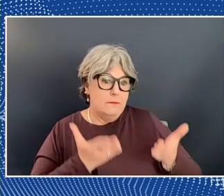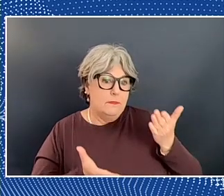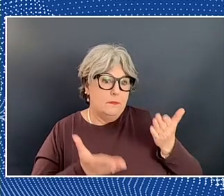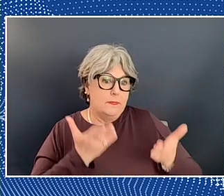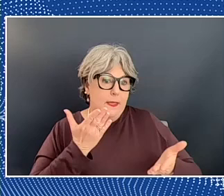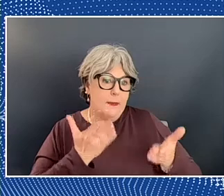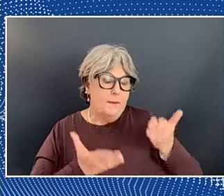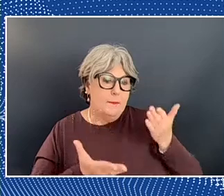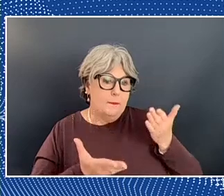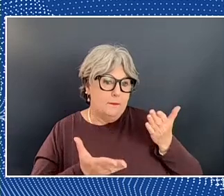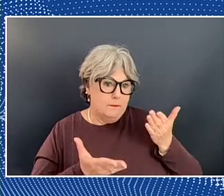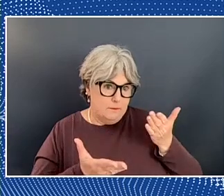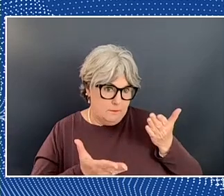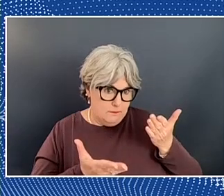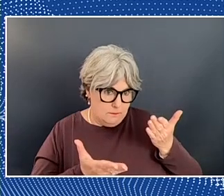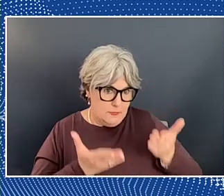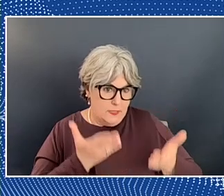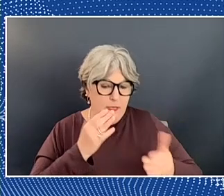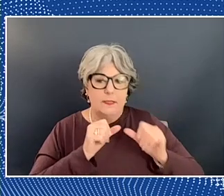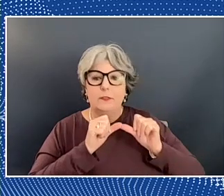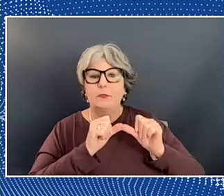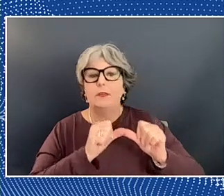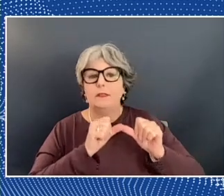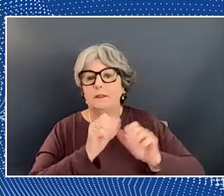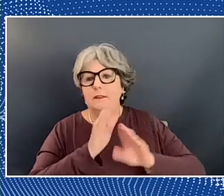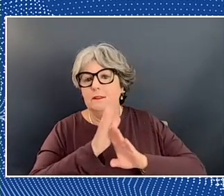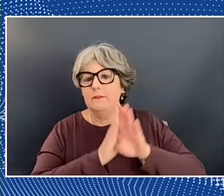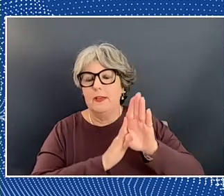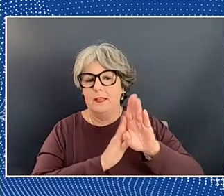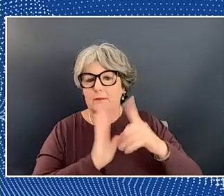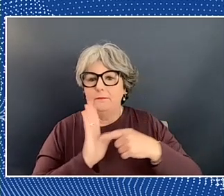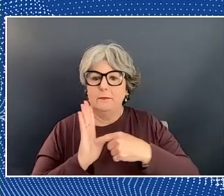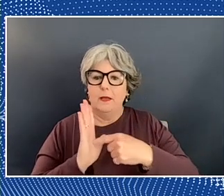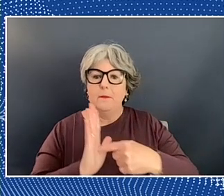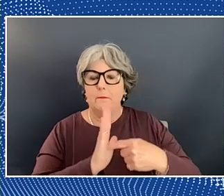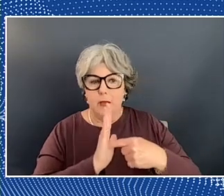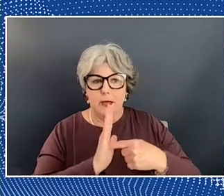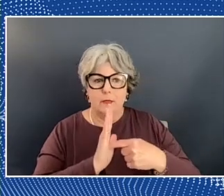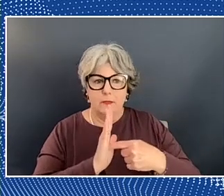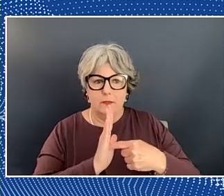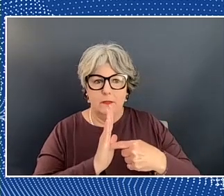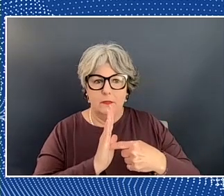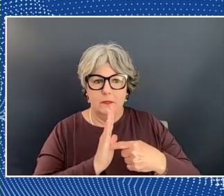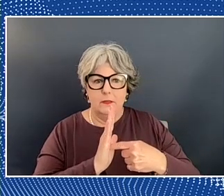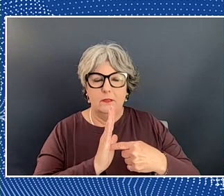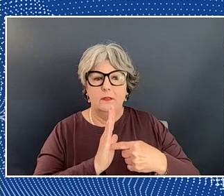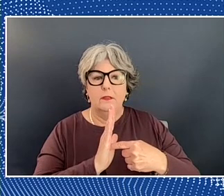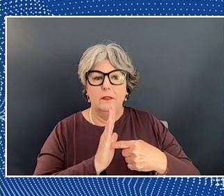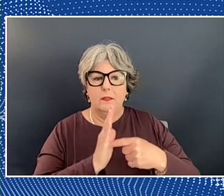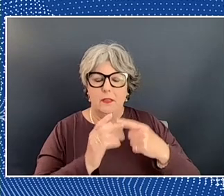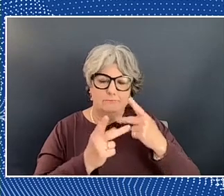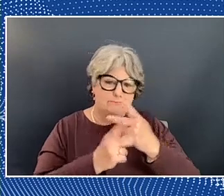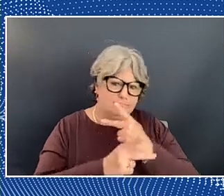you know, continue to develop our model, i t goes into that predictive model and it's going to be able to show us certain things